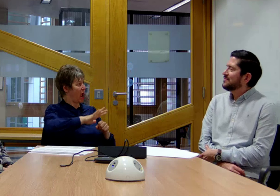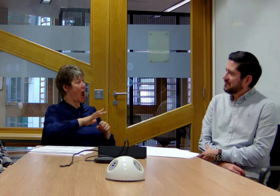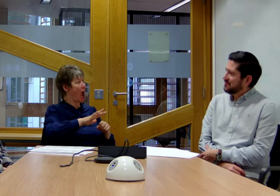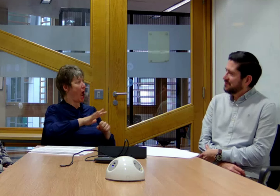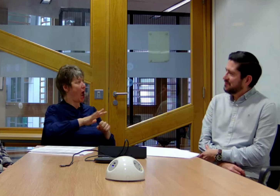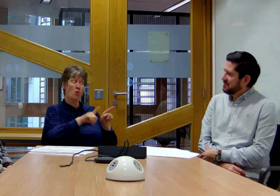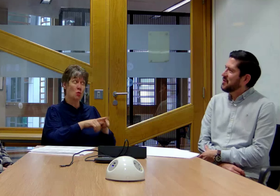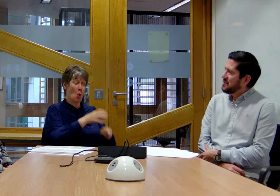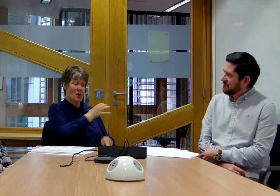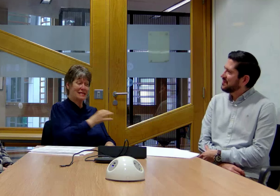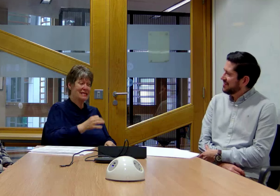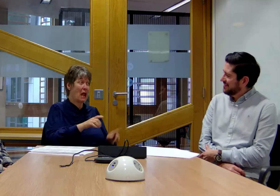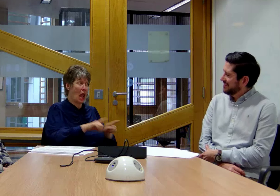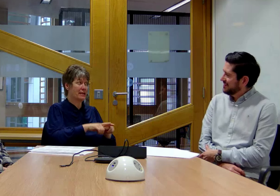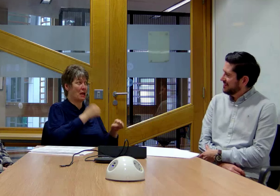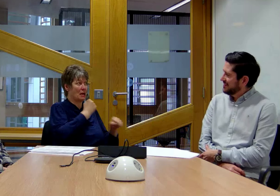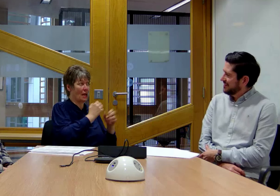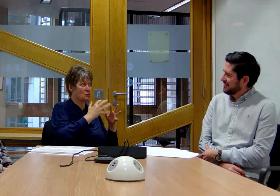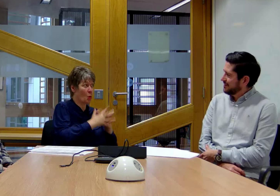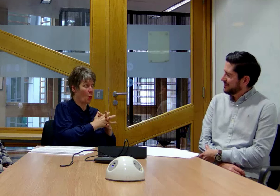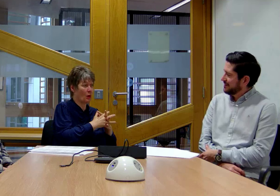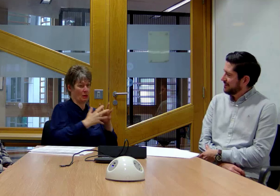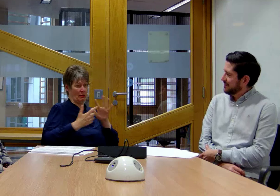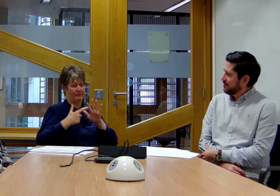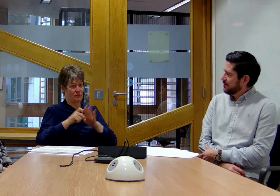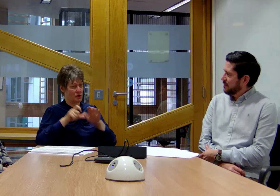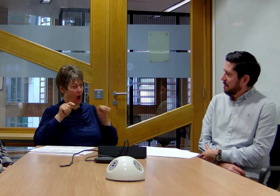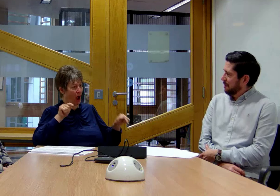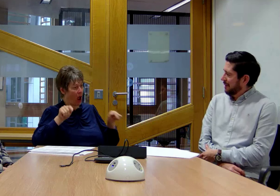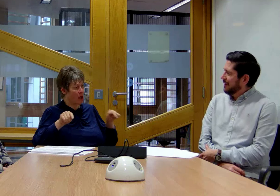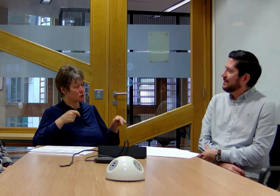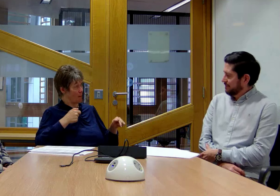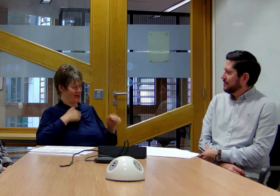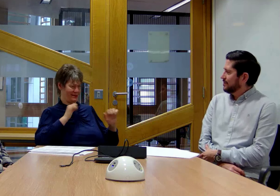and the Highland Council area. And in the cities, particularly Glasgow and Edinburgh.